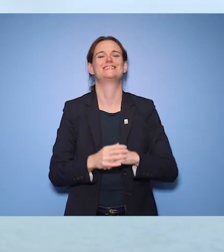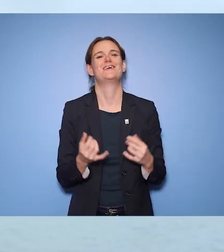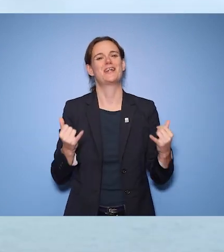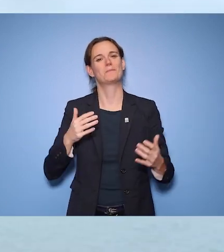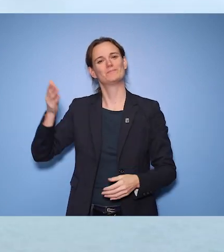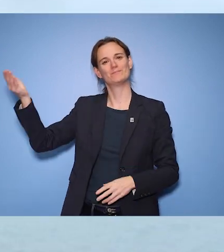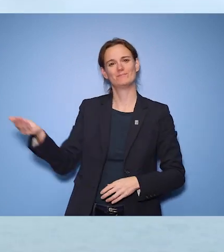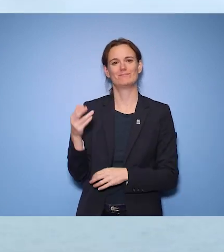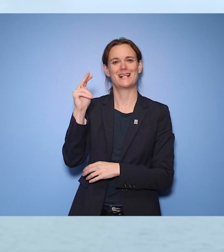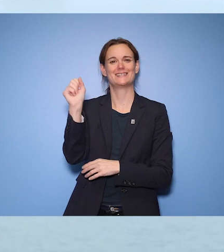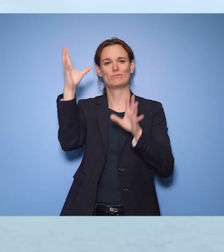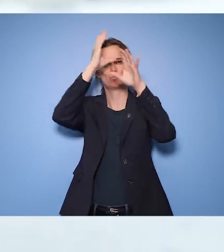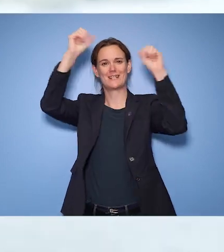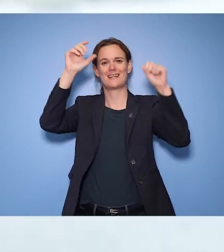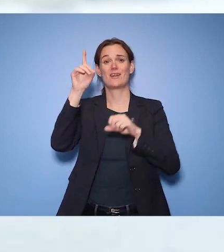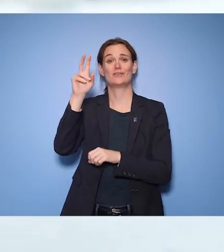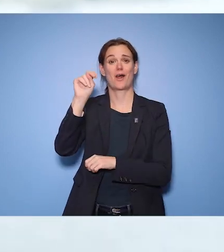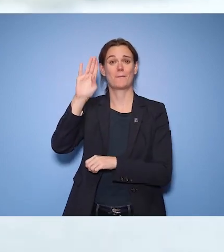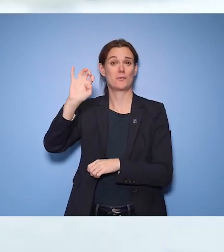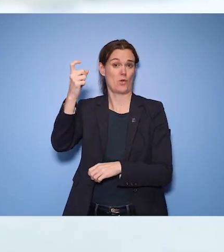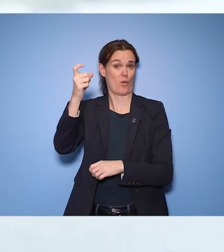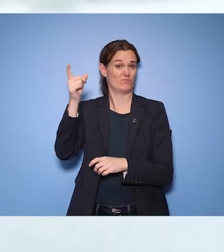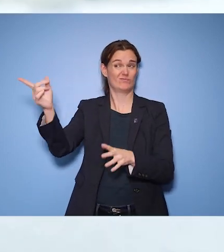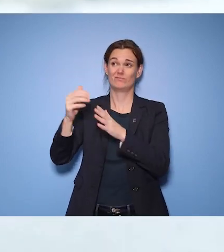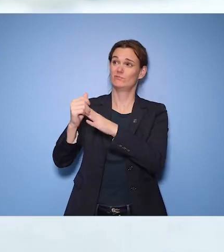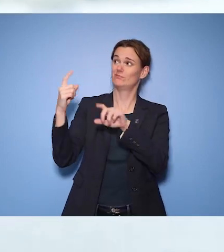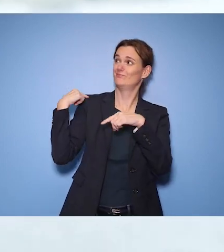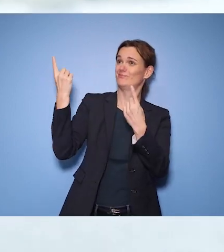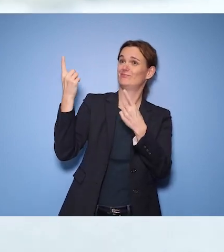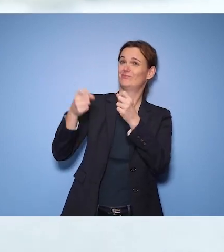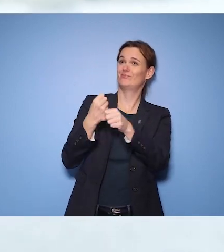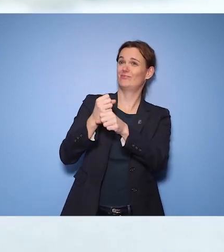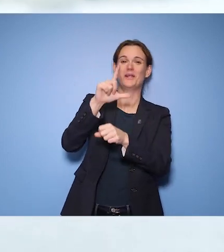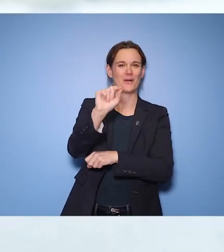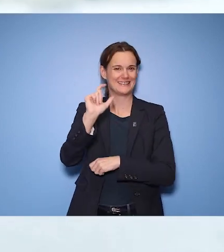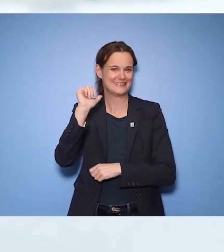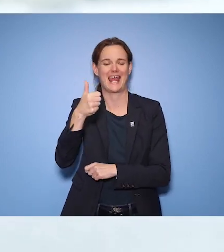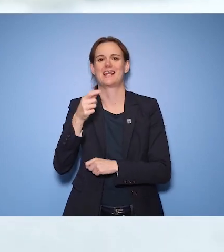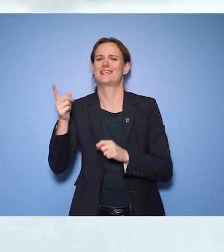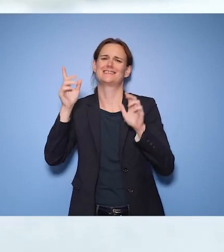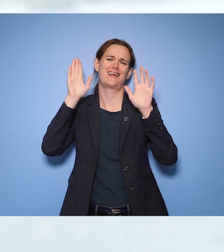you to NSCC's president Don Bureaux, who has led this college since 2010 and he is an outstanding